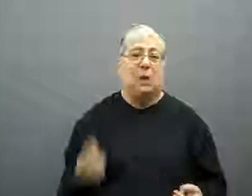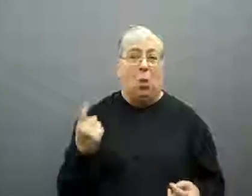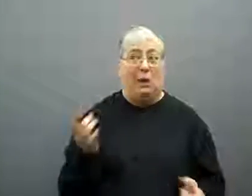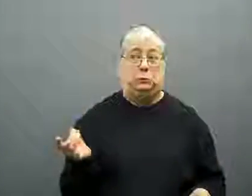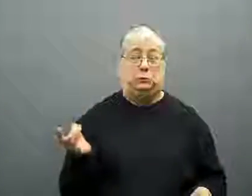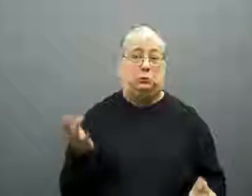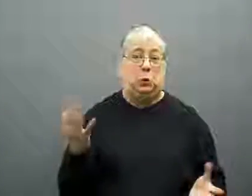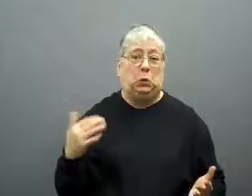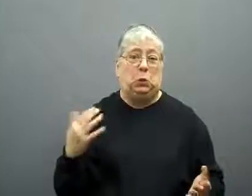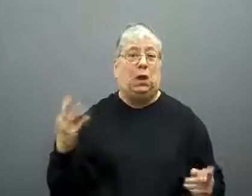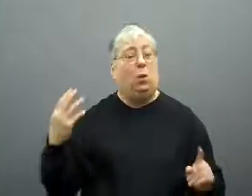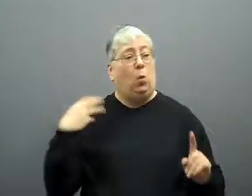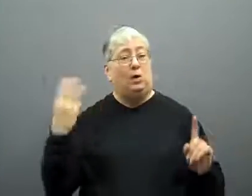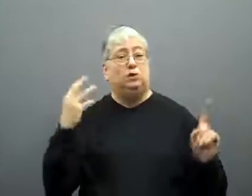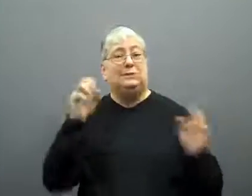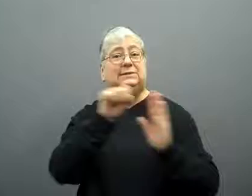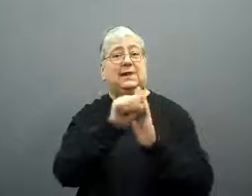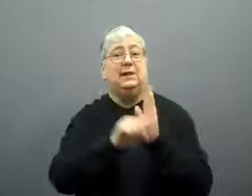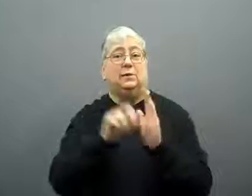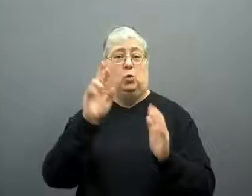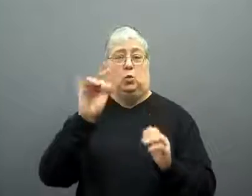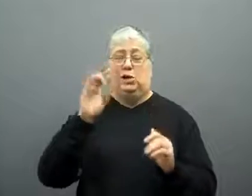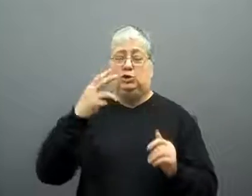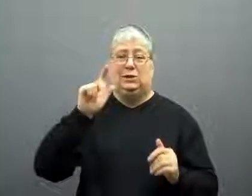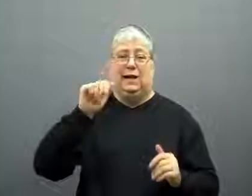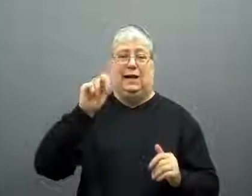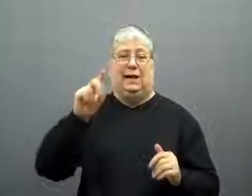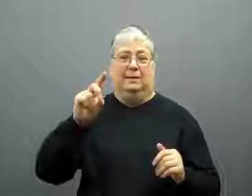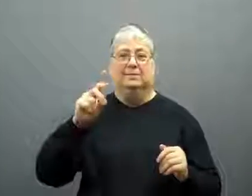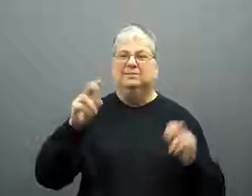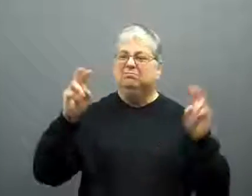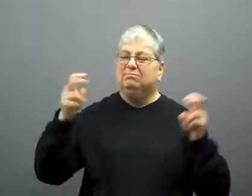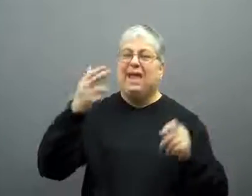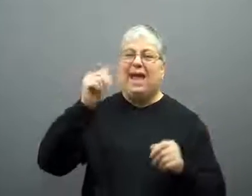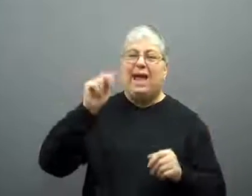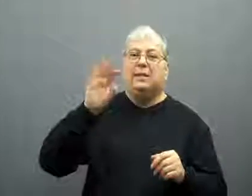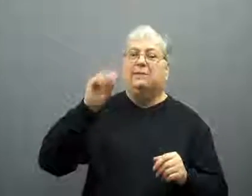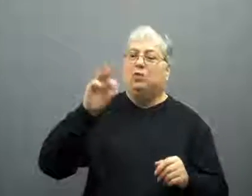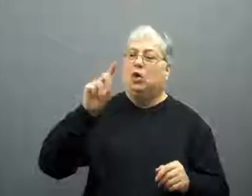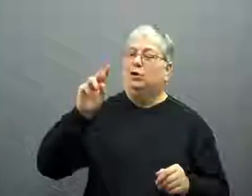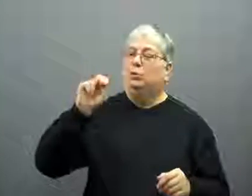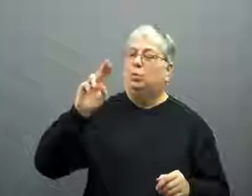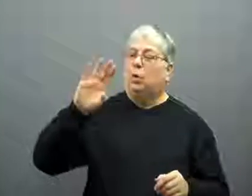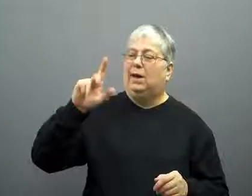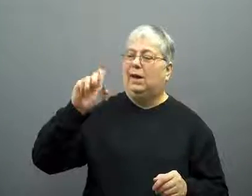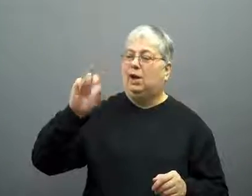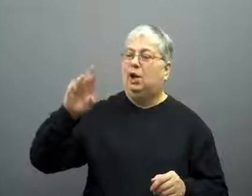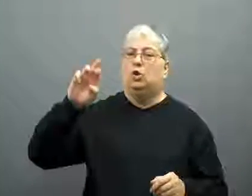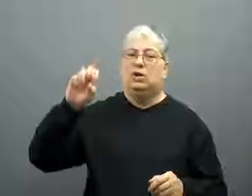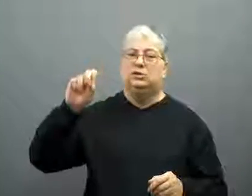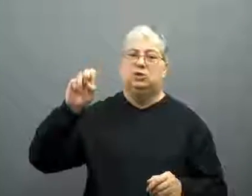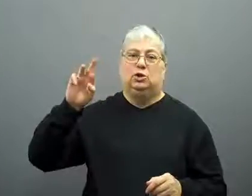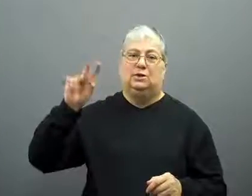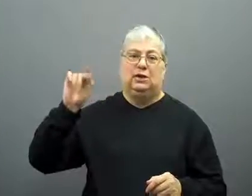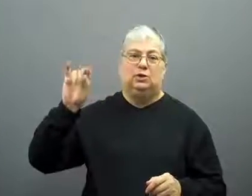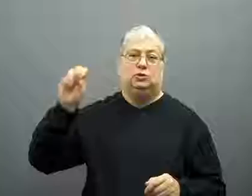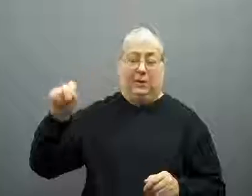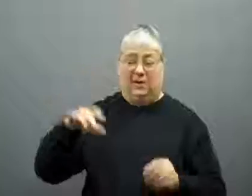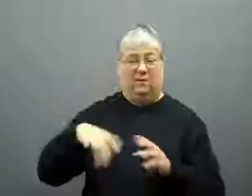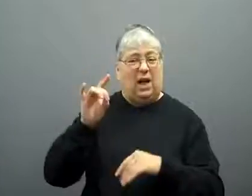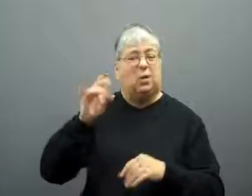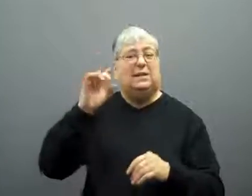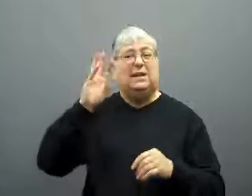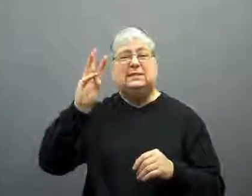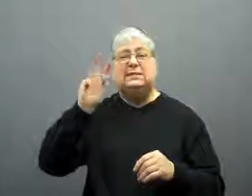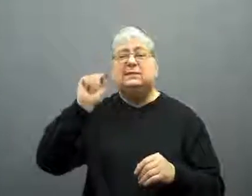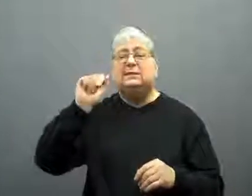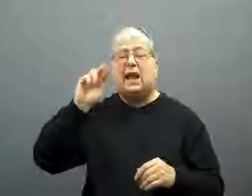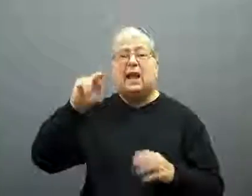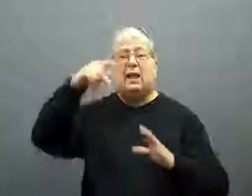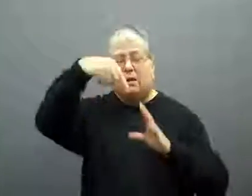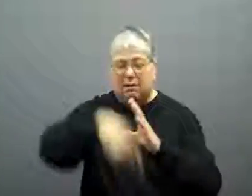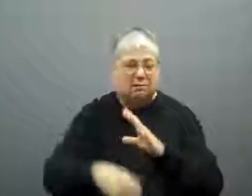One really serious clean up is in Richland, Washington.